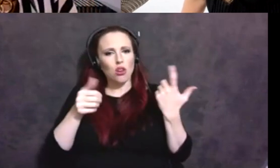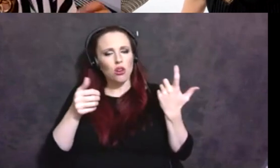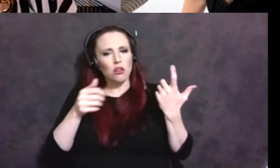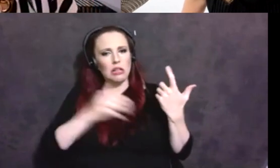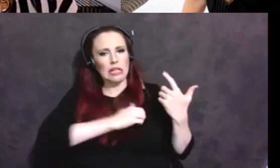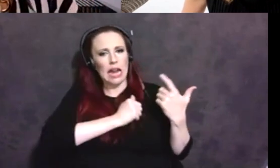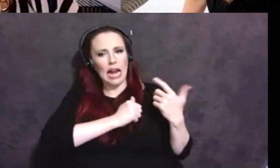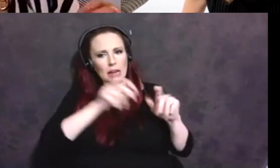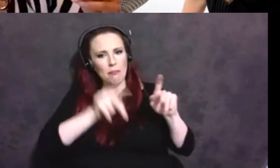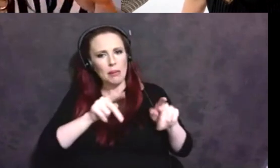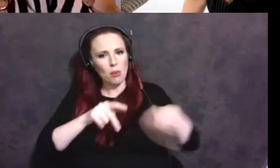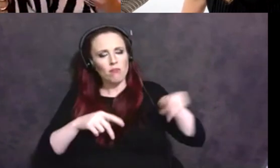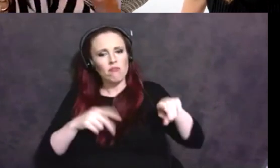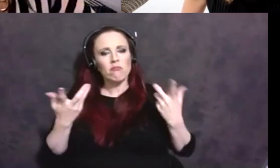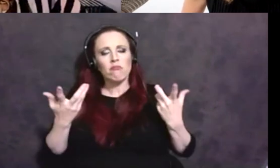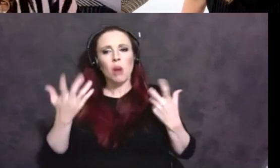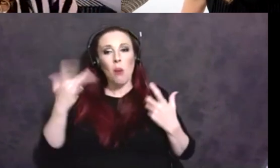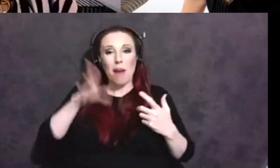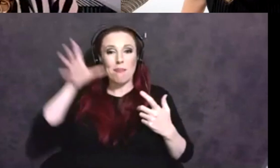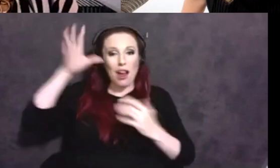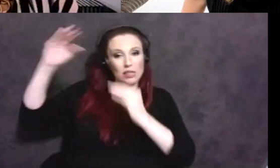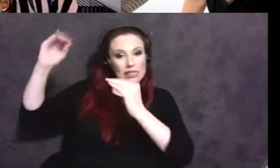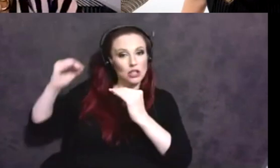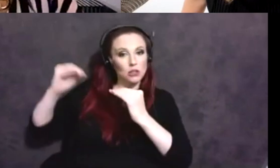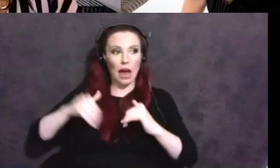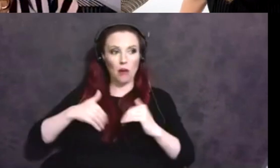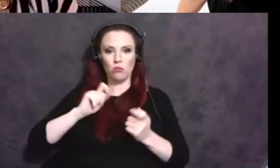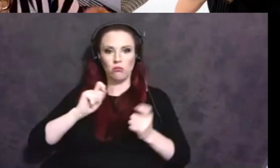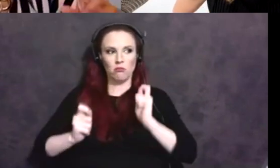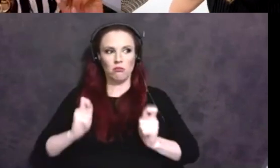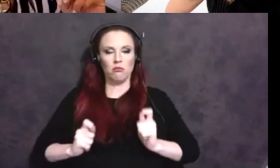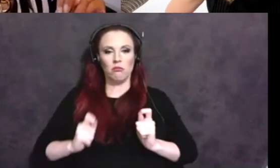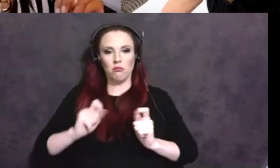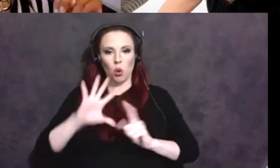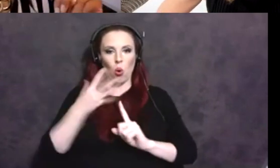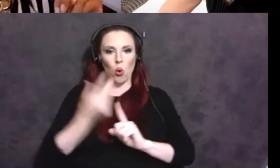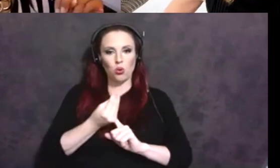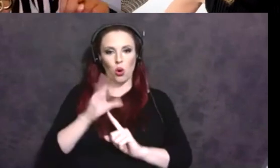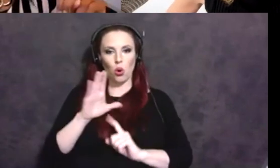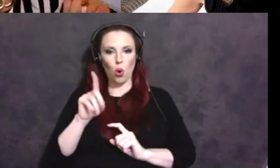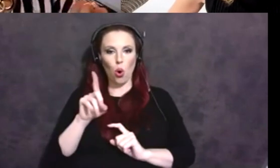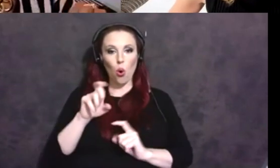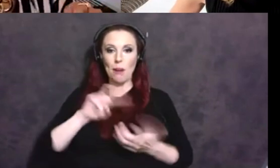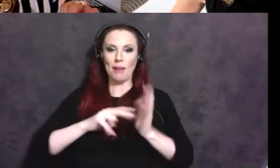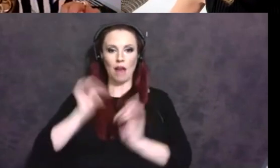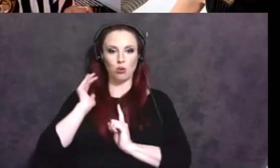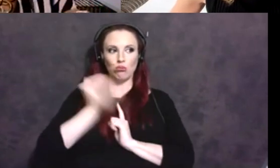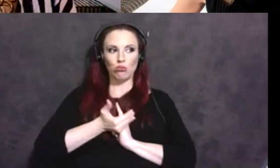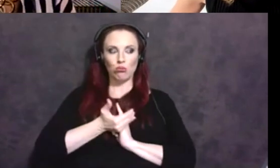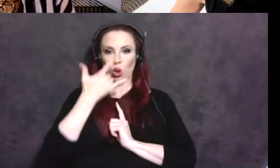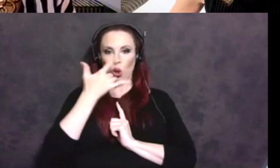a total social misfit and disconnected and didn't experience bonding among my peers because